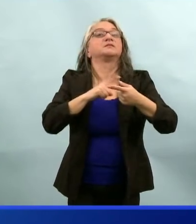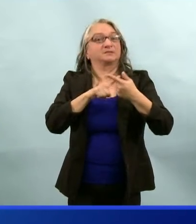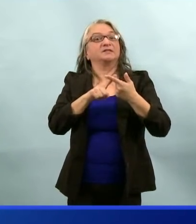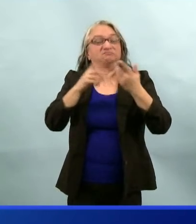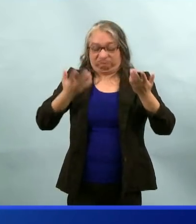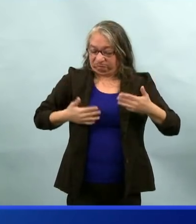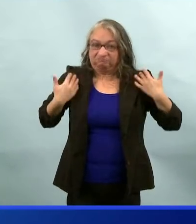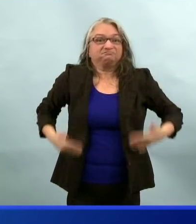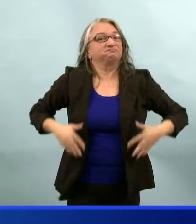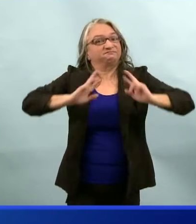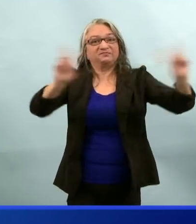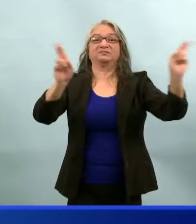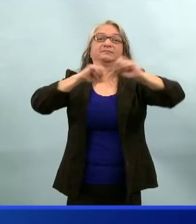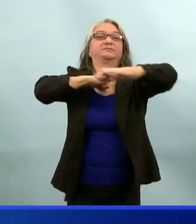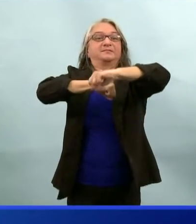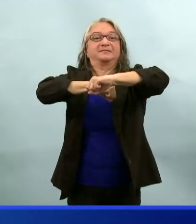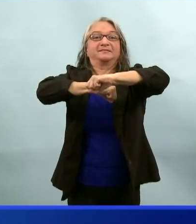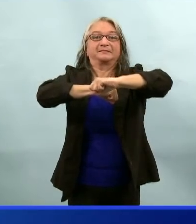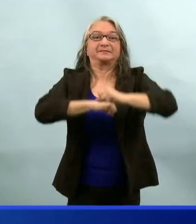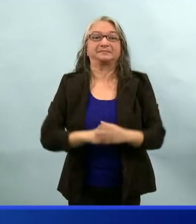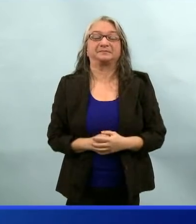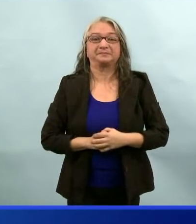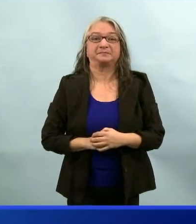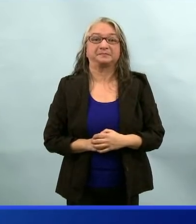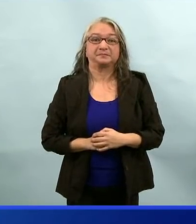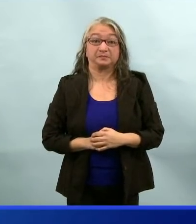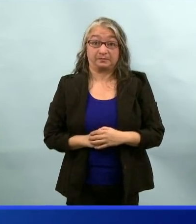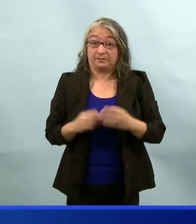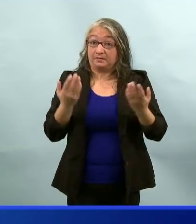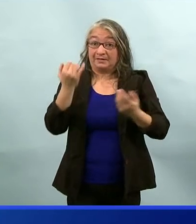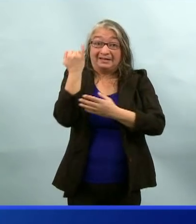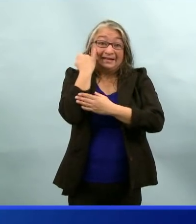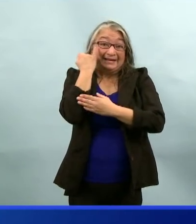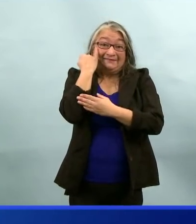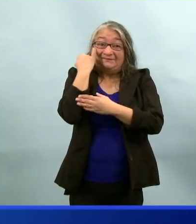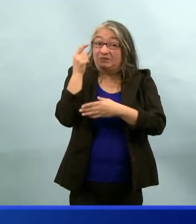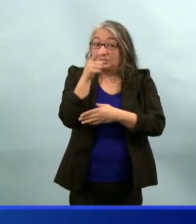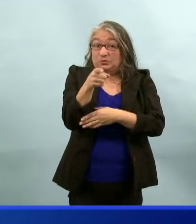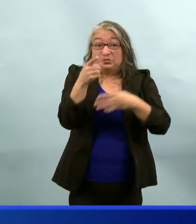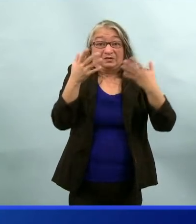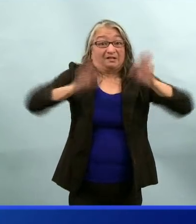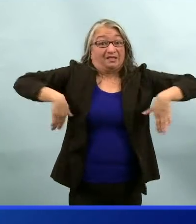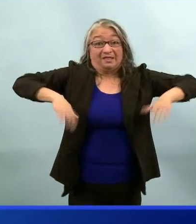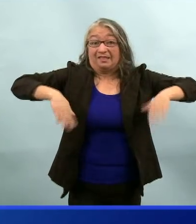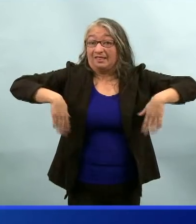so whether you are due for your first second or third dose getting as much protection as